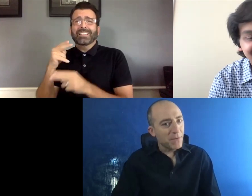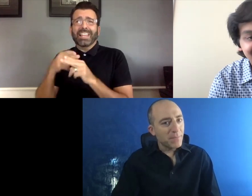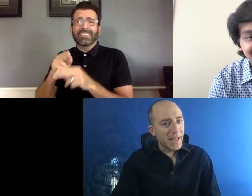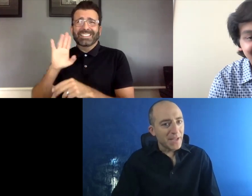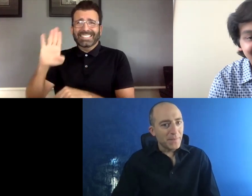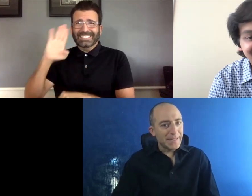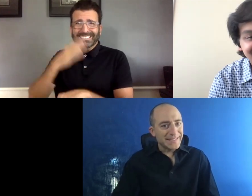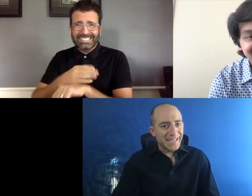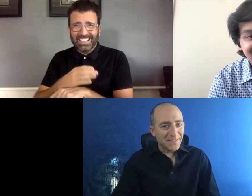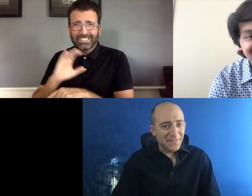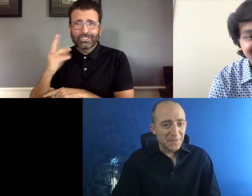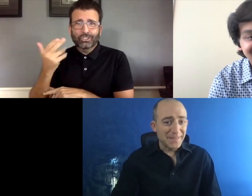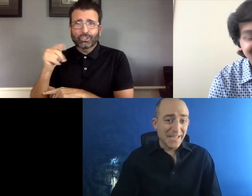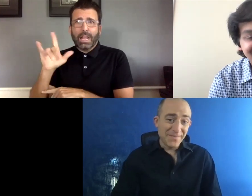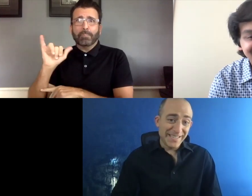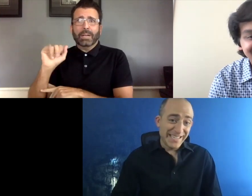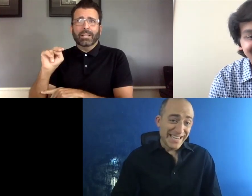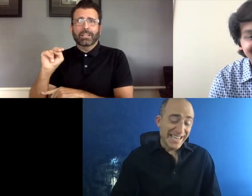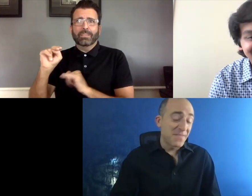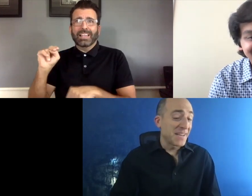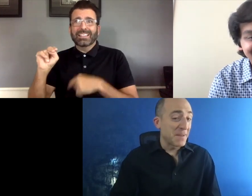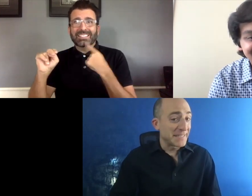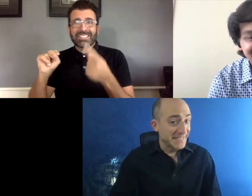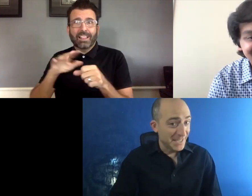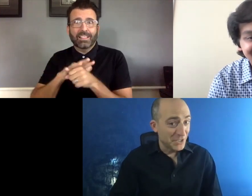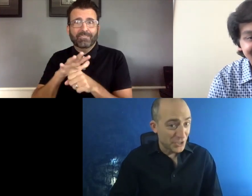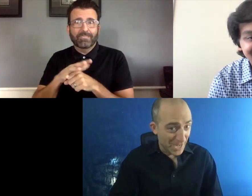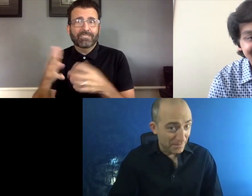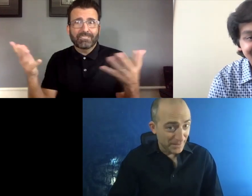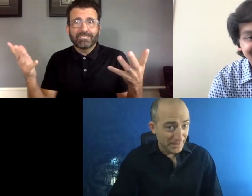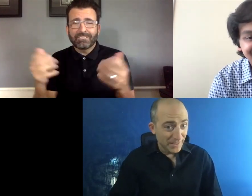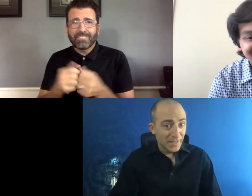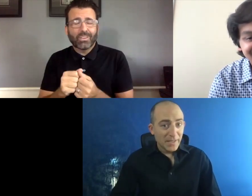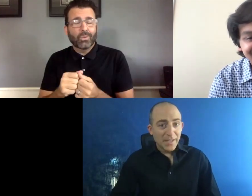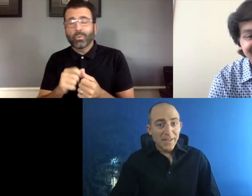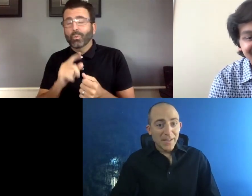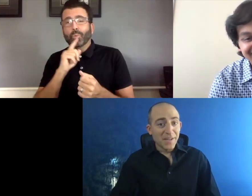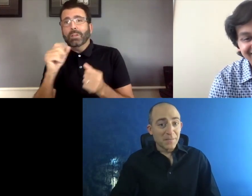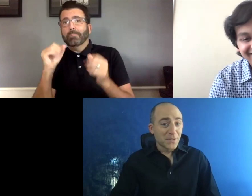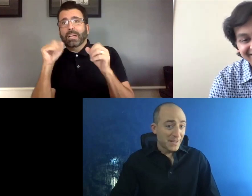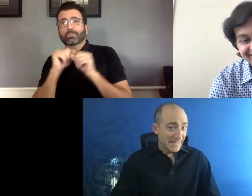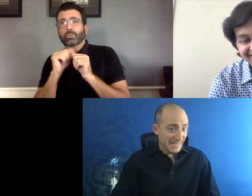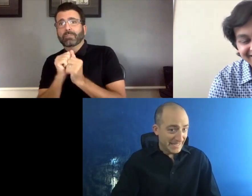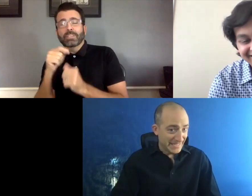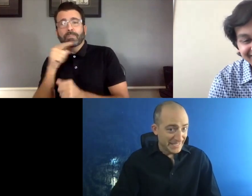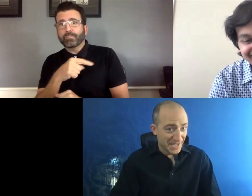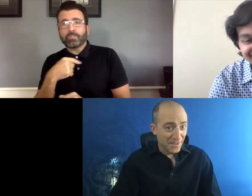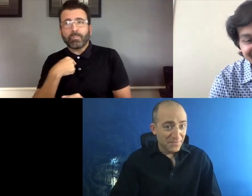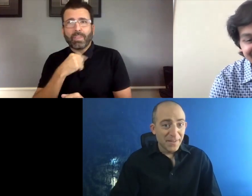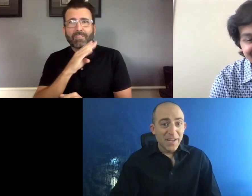black and white silent films. He even he even named his son Chaplin. So I think that says a lot.